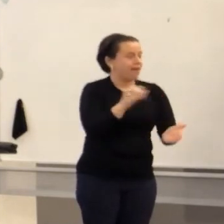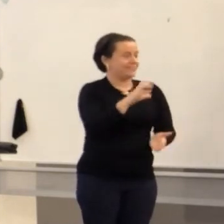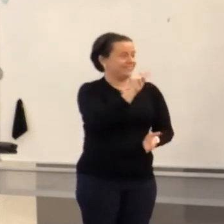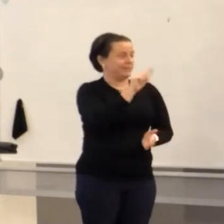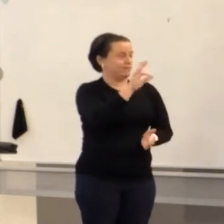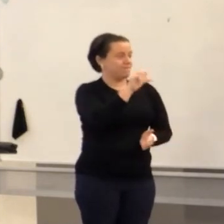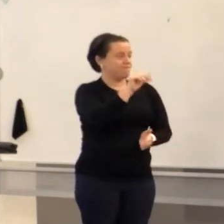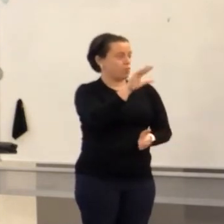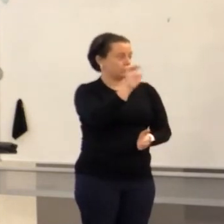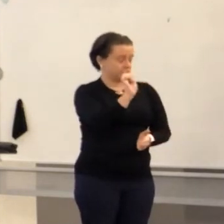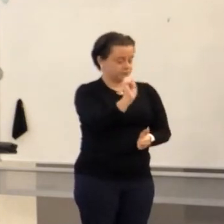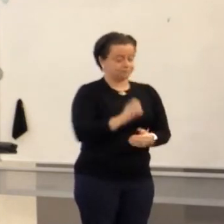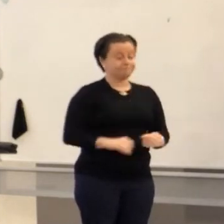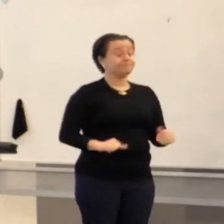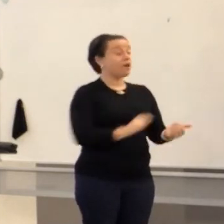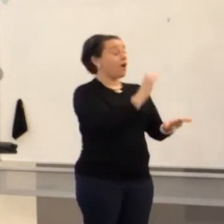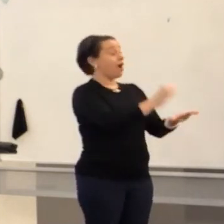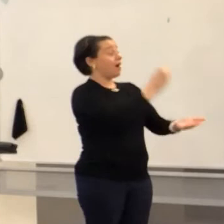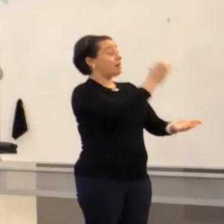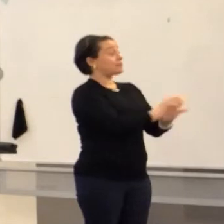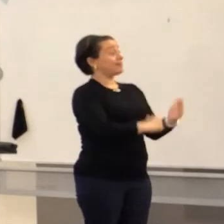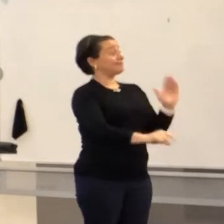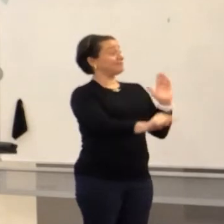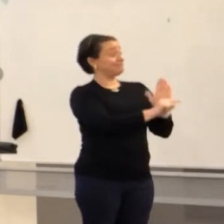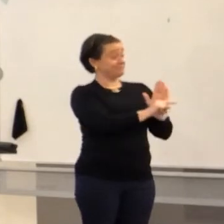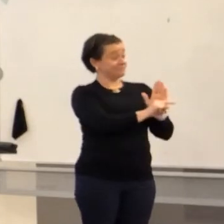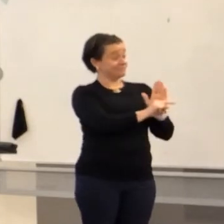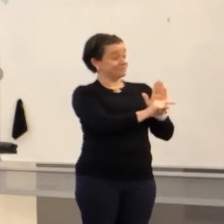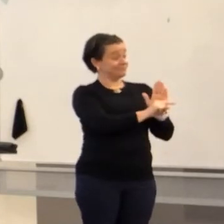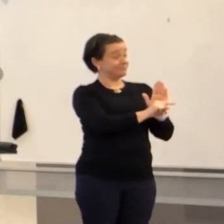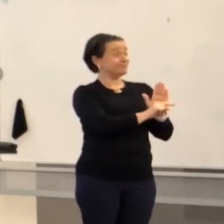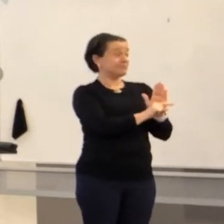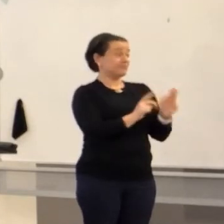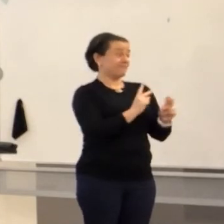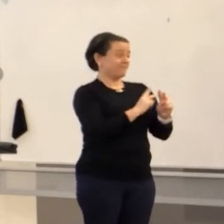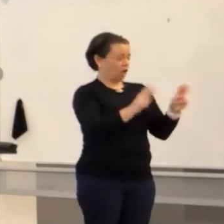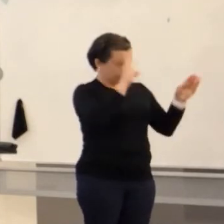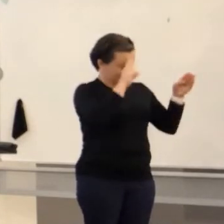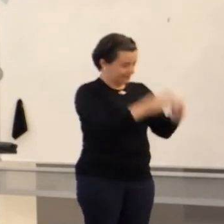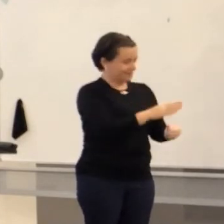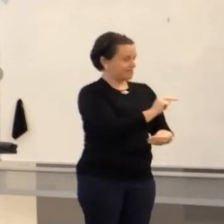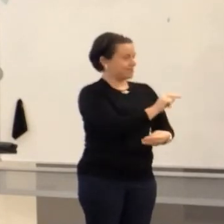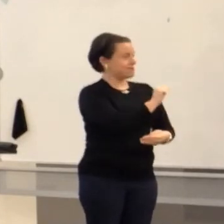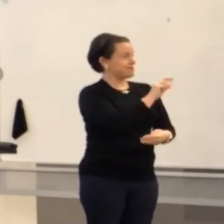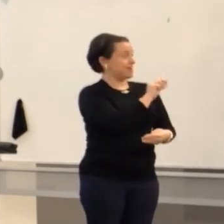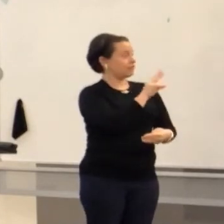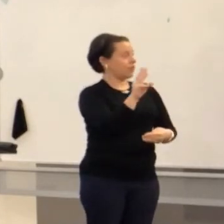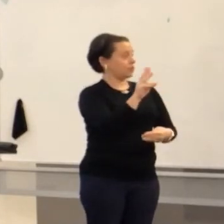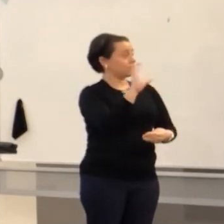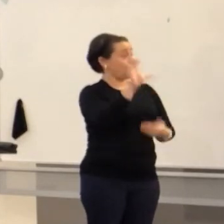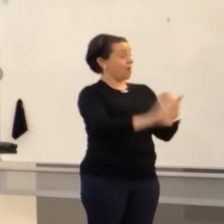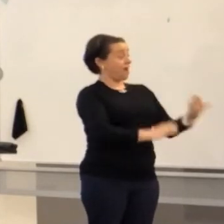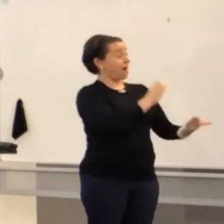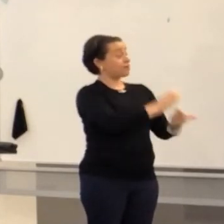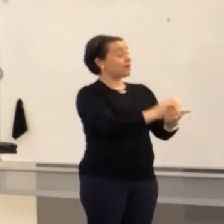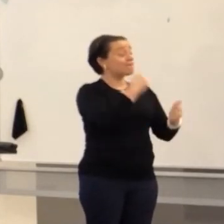And the downside of copyright is that it's relatively narrow. If we've got a copyright protection on your user interface